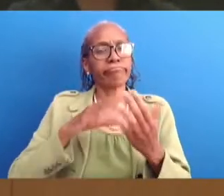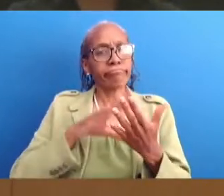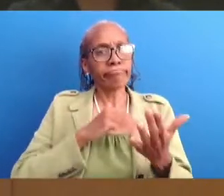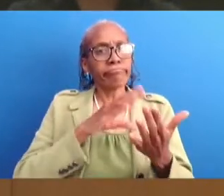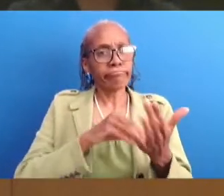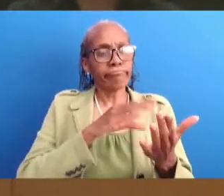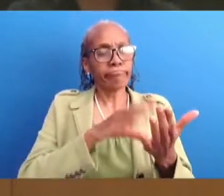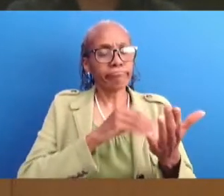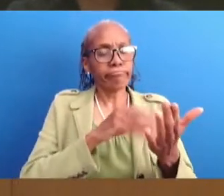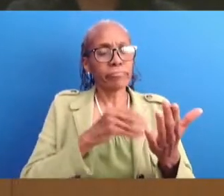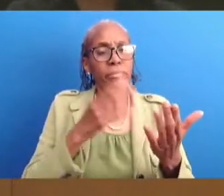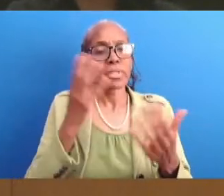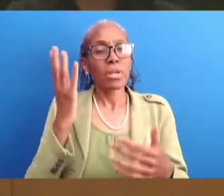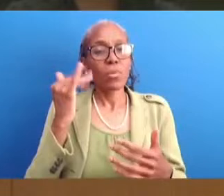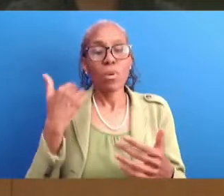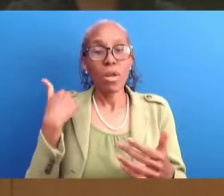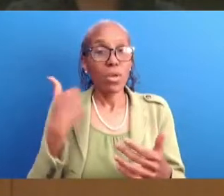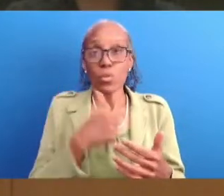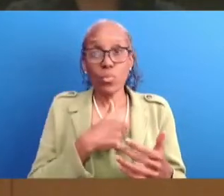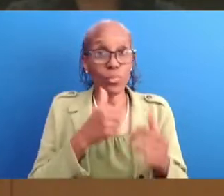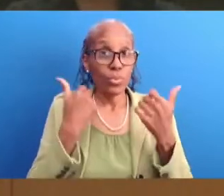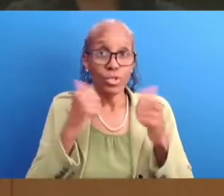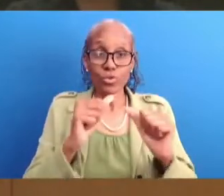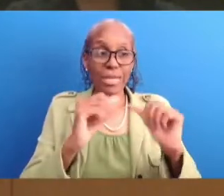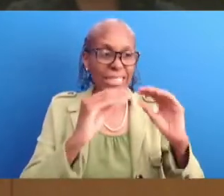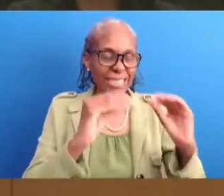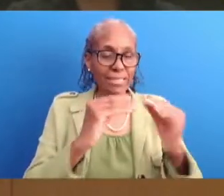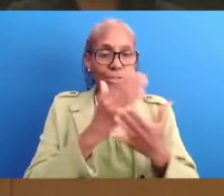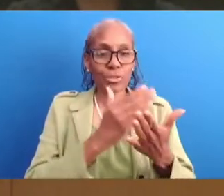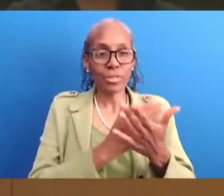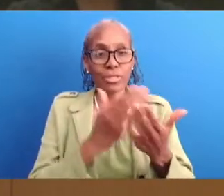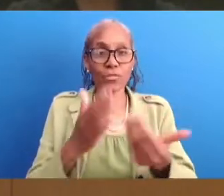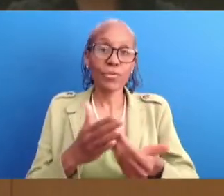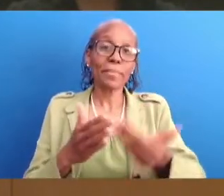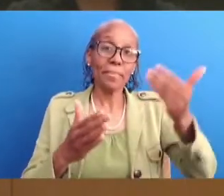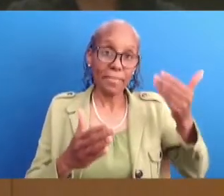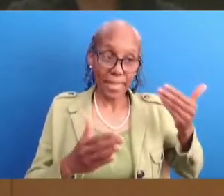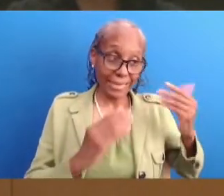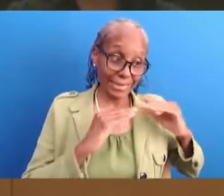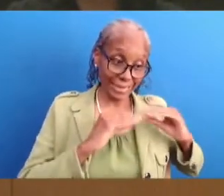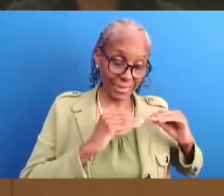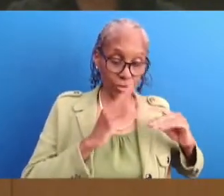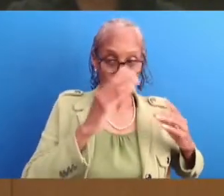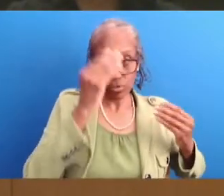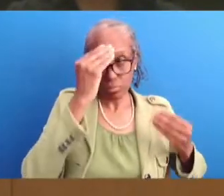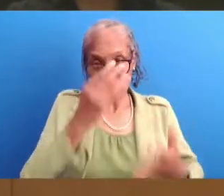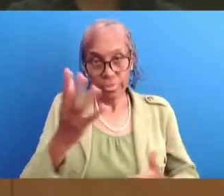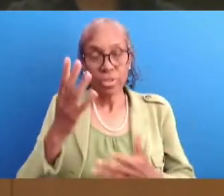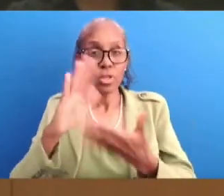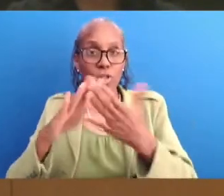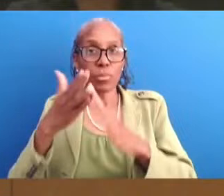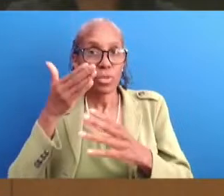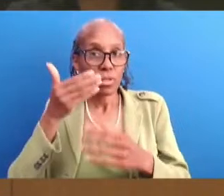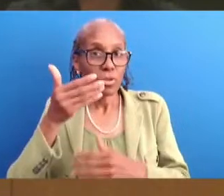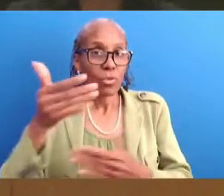AND ONE THAT WE LEARN AN AWFUL